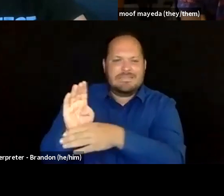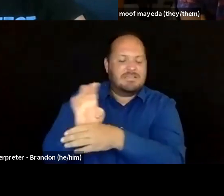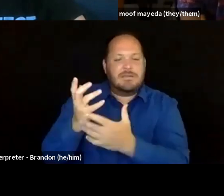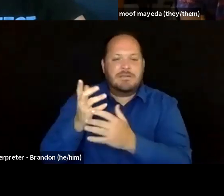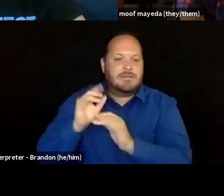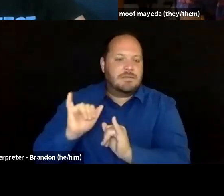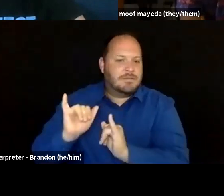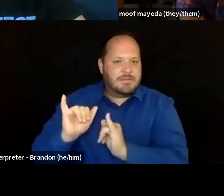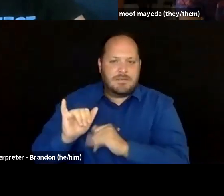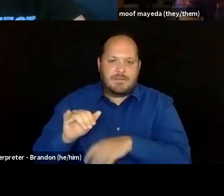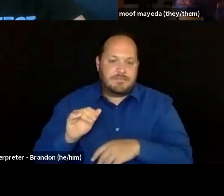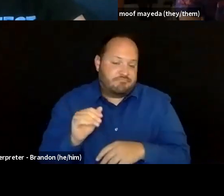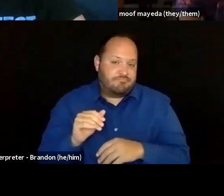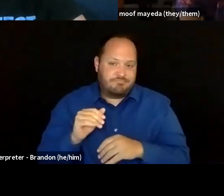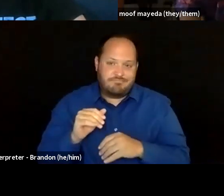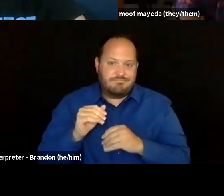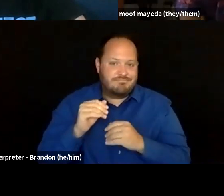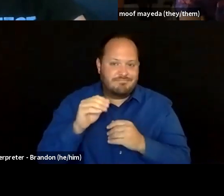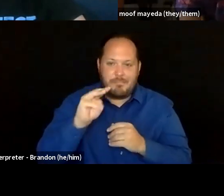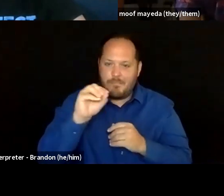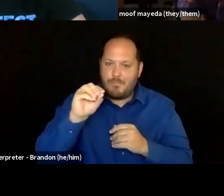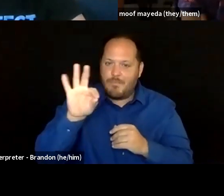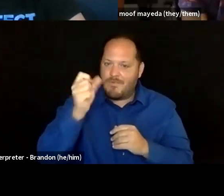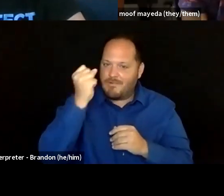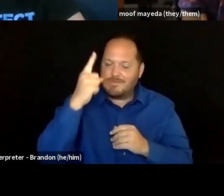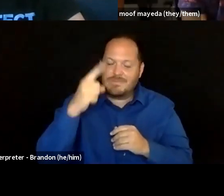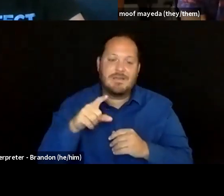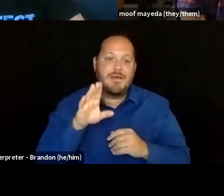marches and last year we actually had our first Pride